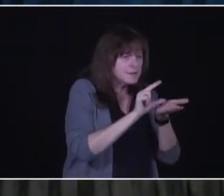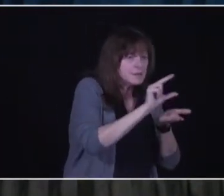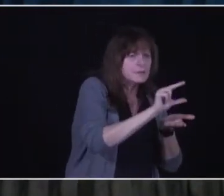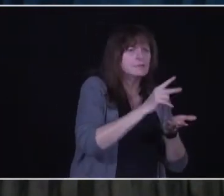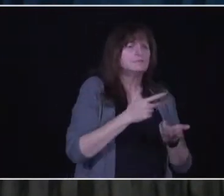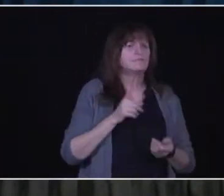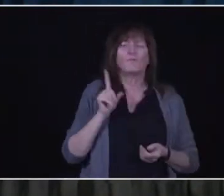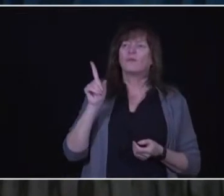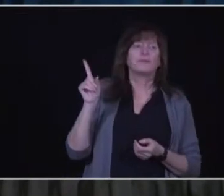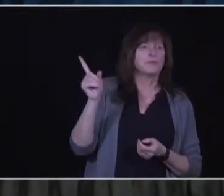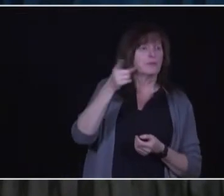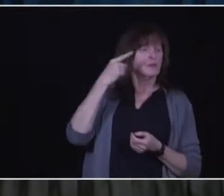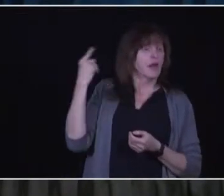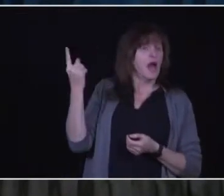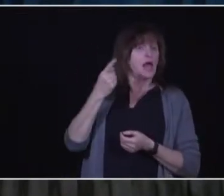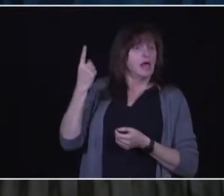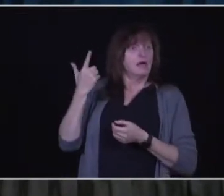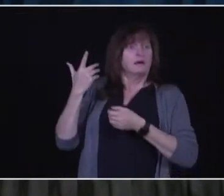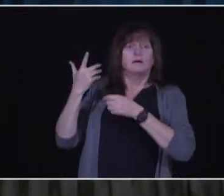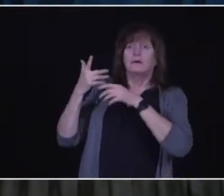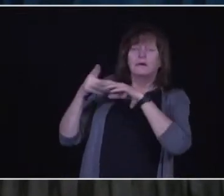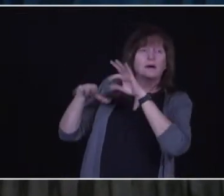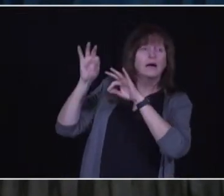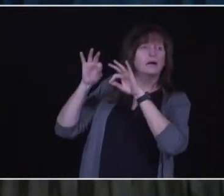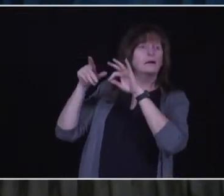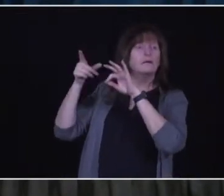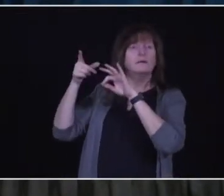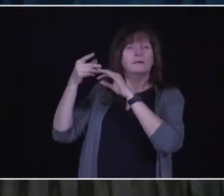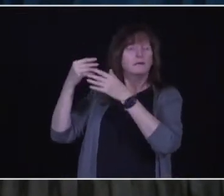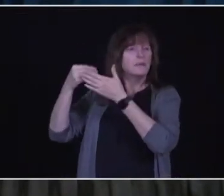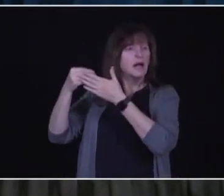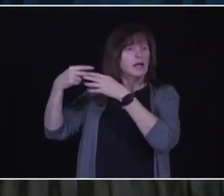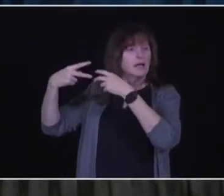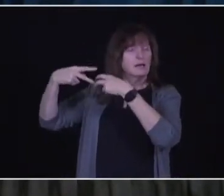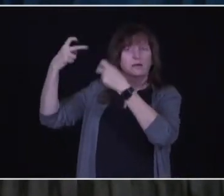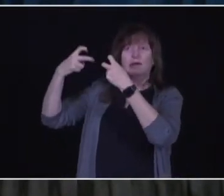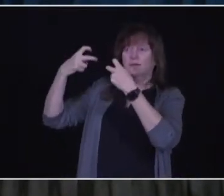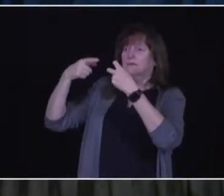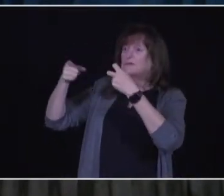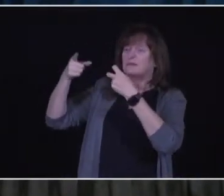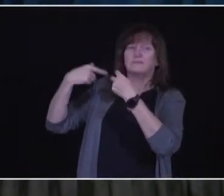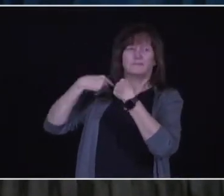human trafficking, support antihuman trafficking projects delivered by community police services.